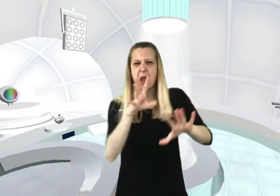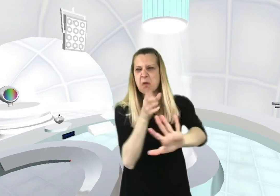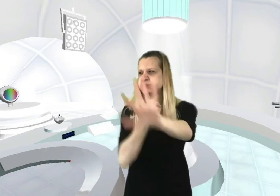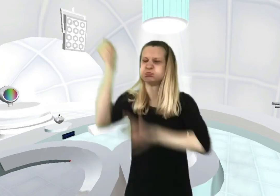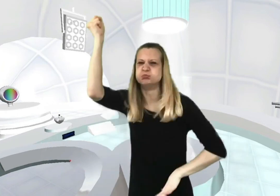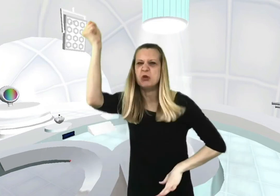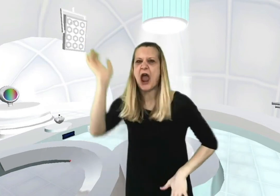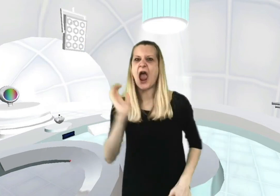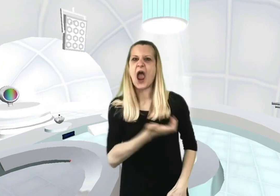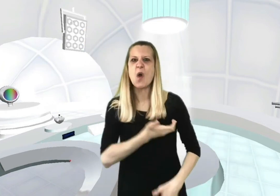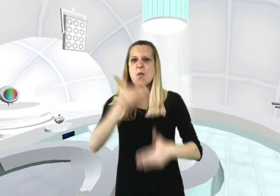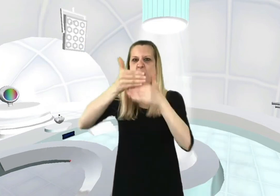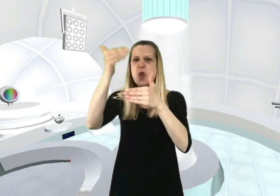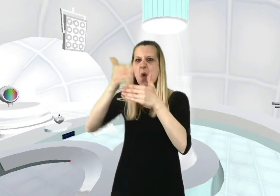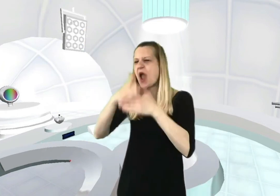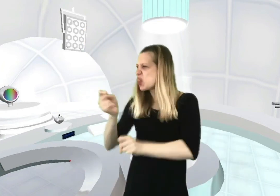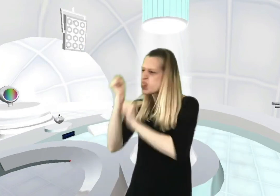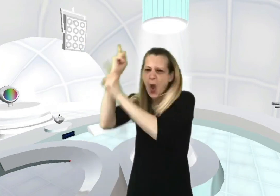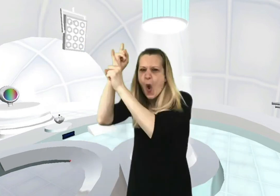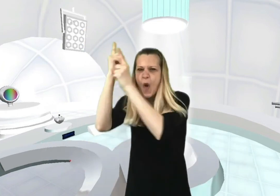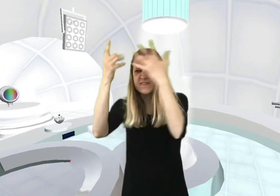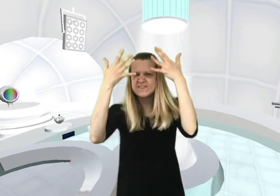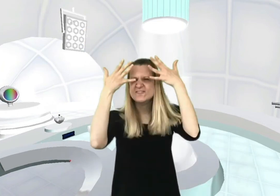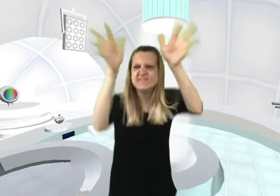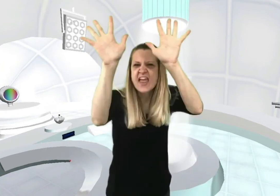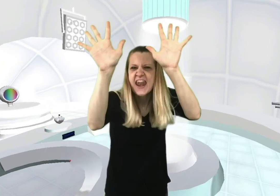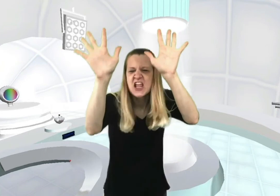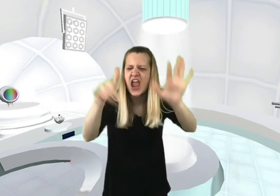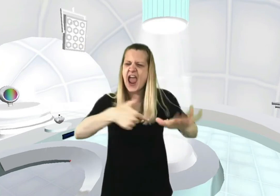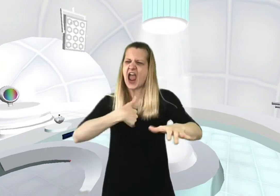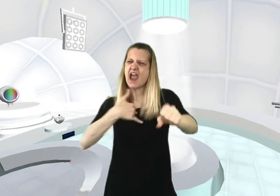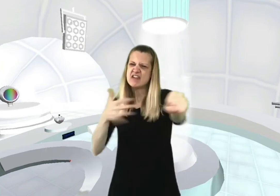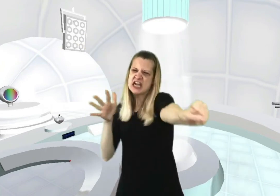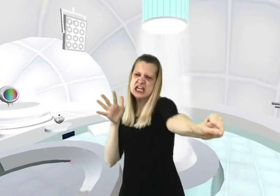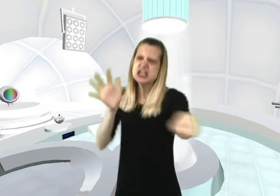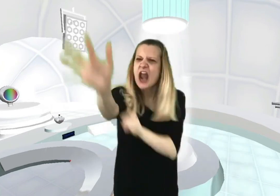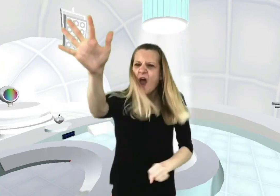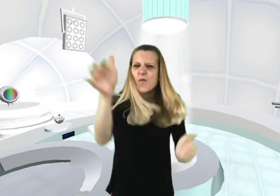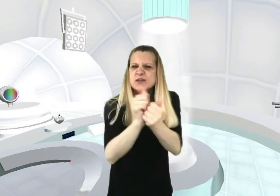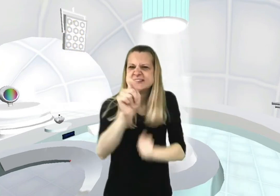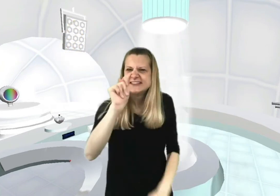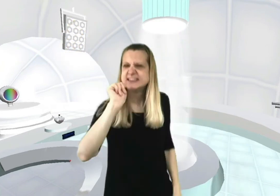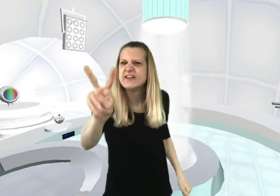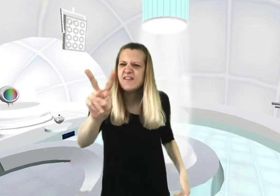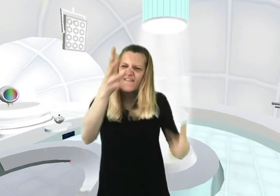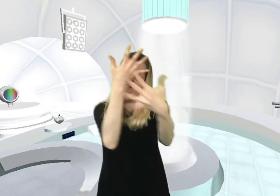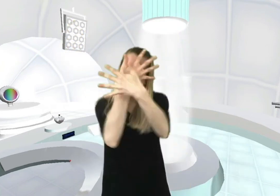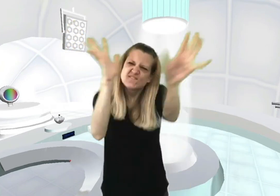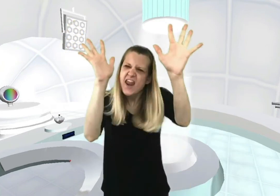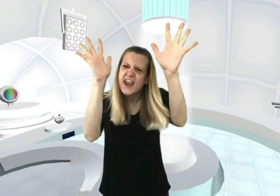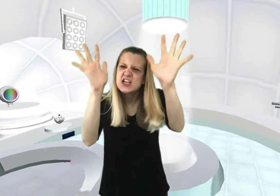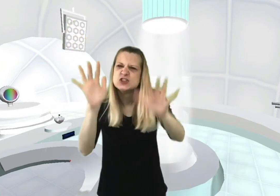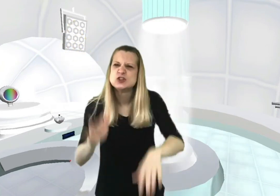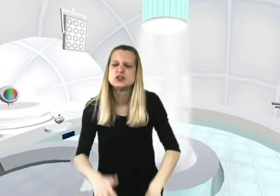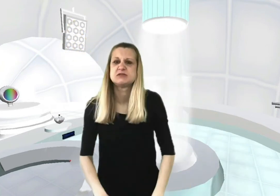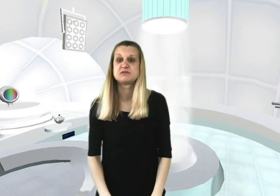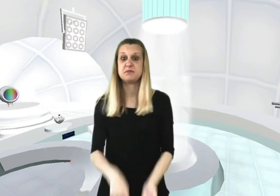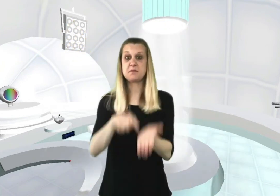window the moment we get home. I’ve had enough of television!"